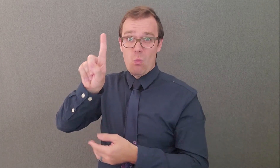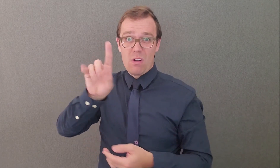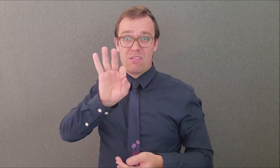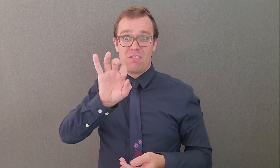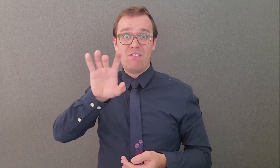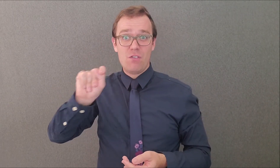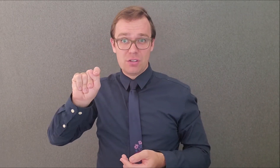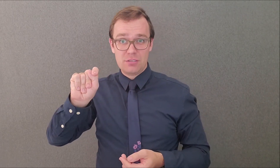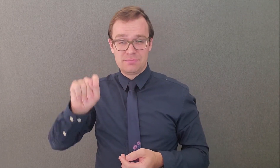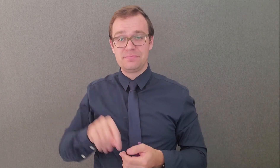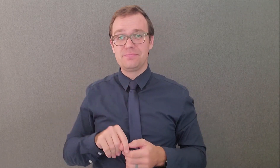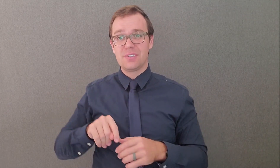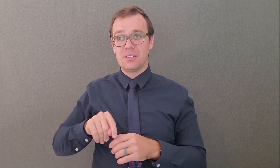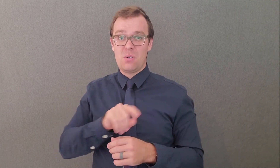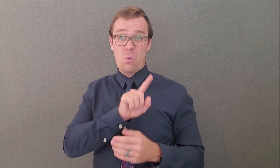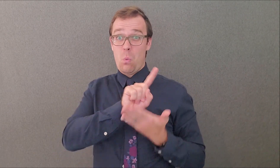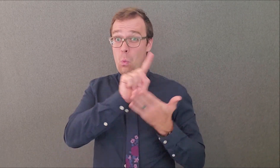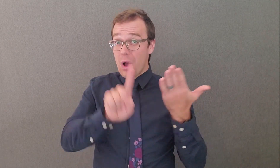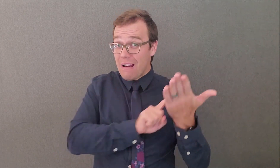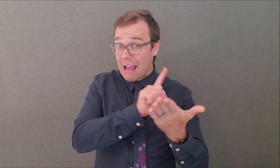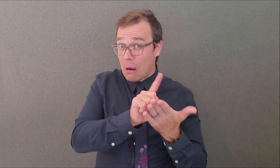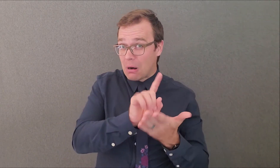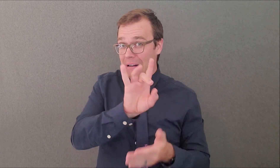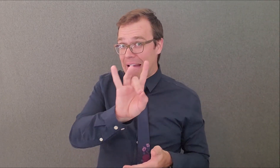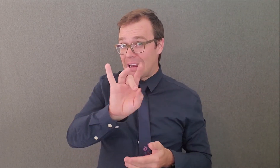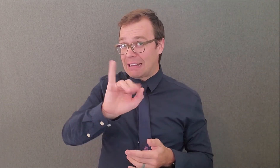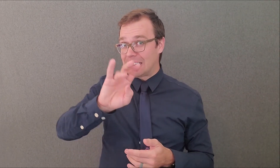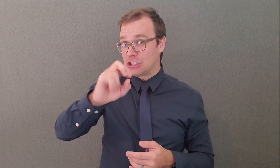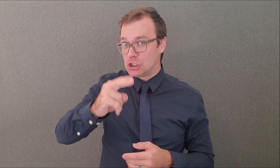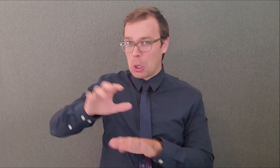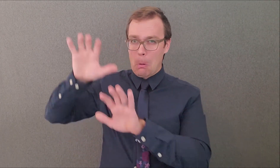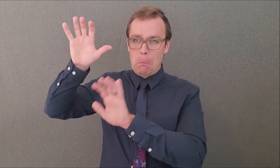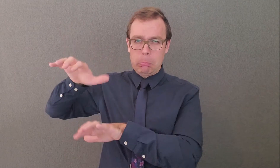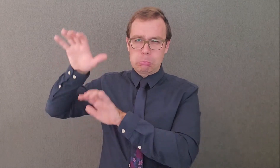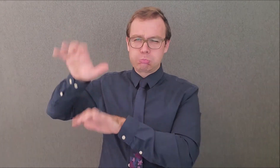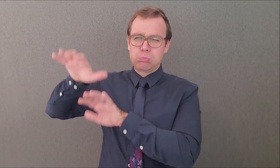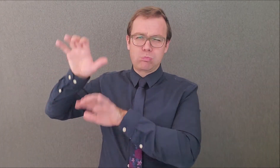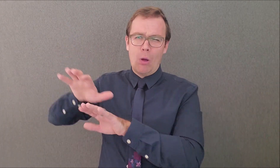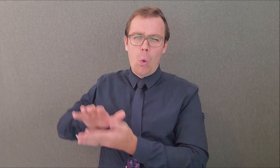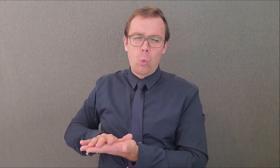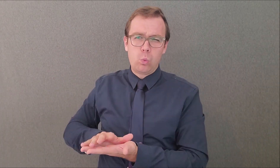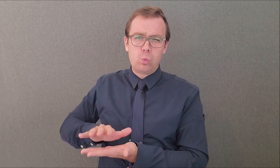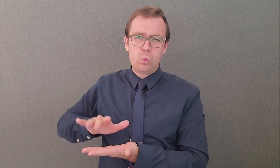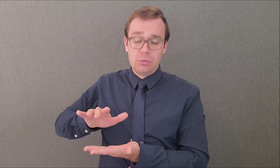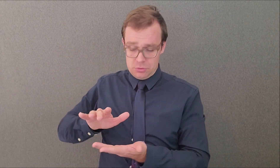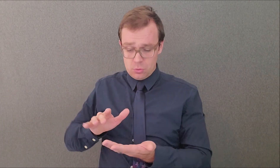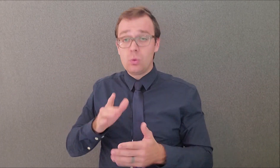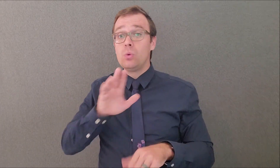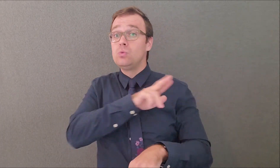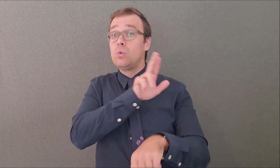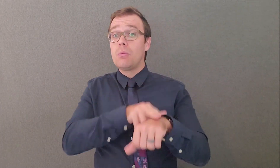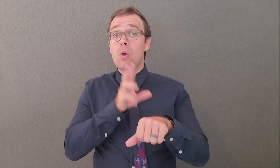Eight inches of rain fell in one hour and turned the normally calm two-foot-deep trickle